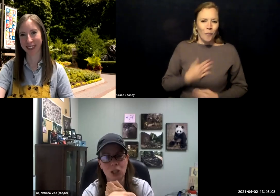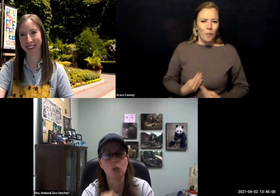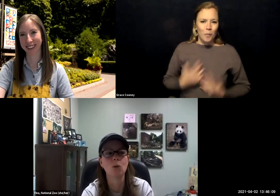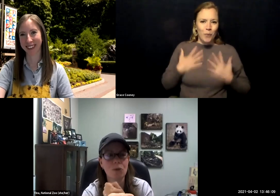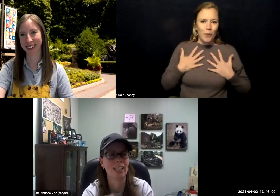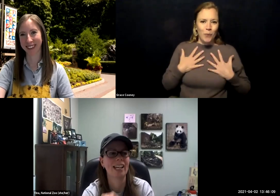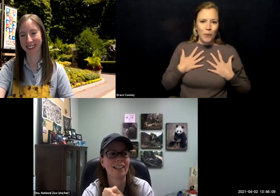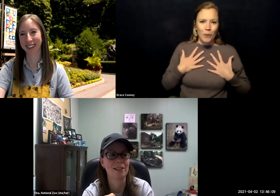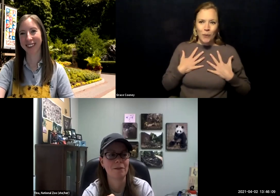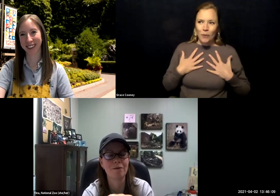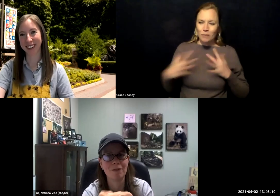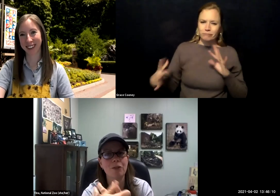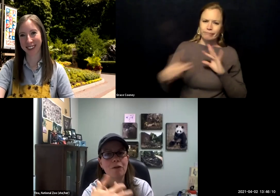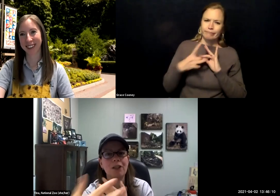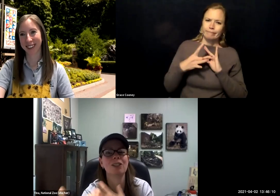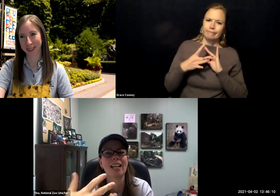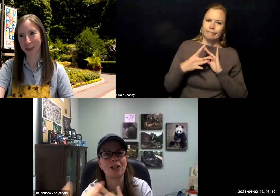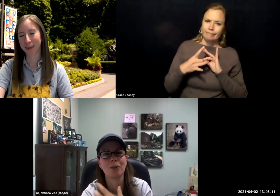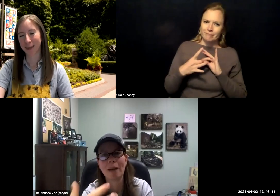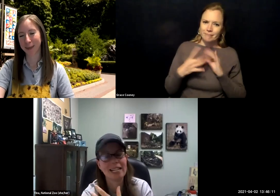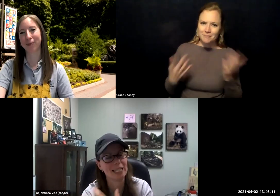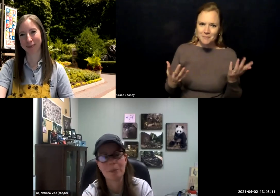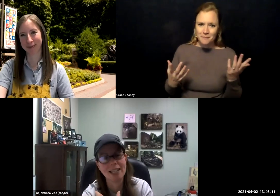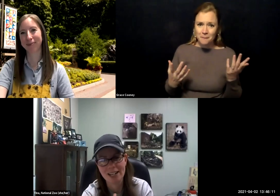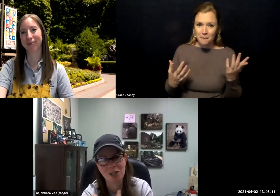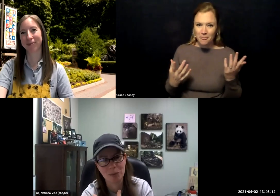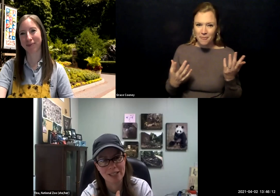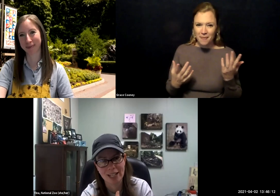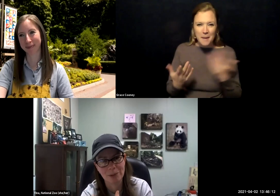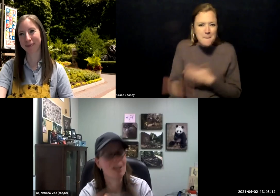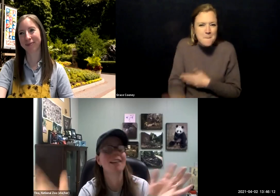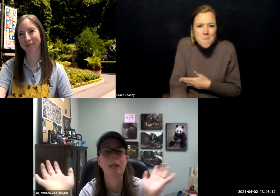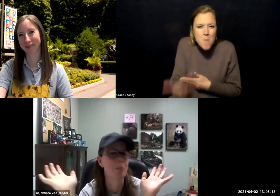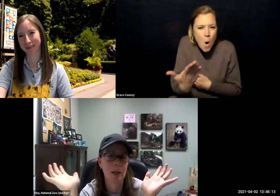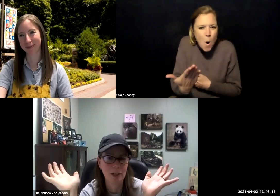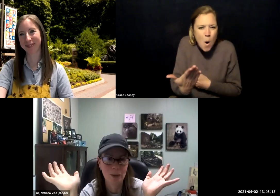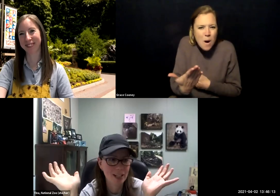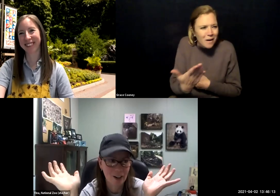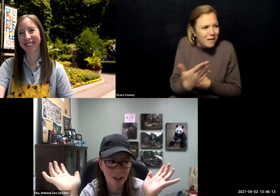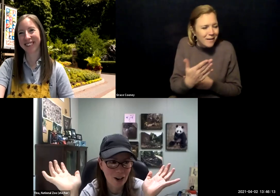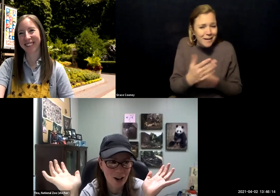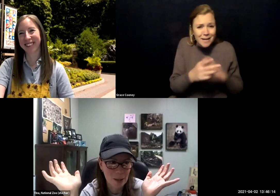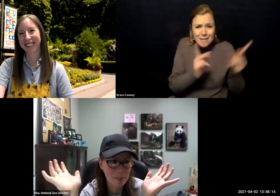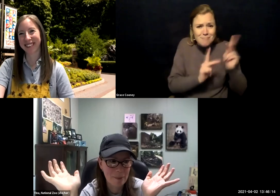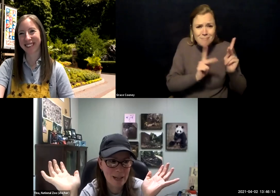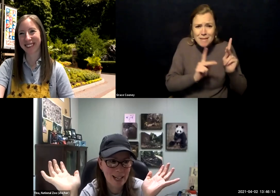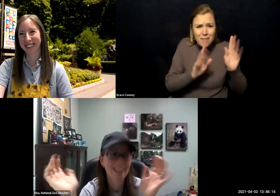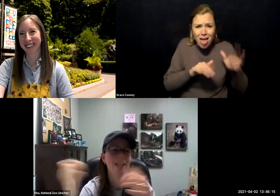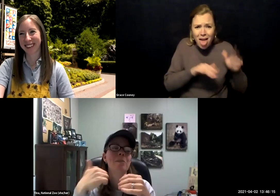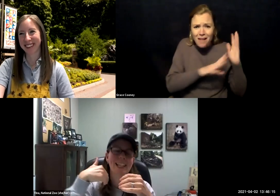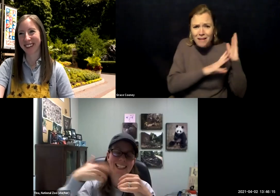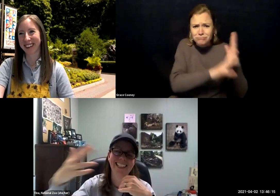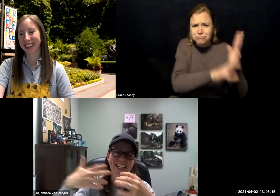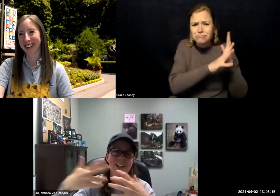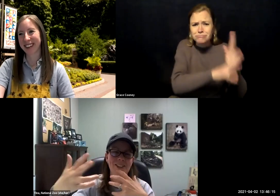cool thing to feel like you're making some connection with these animals. They probably don't care at all about me,